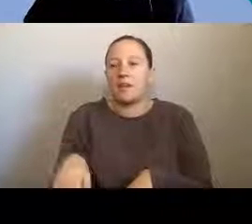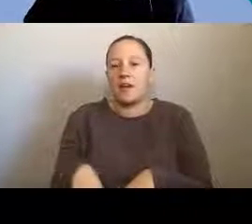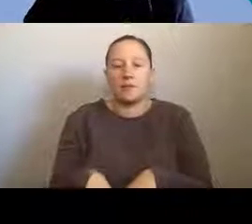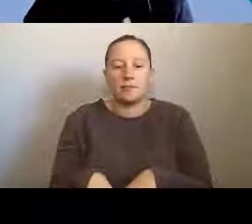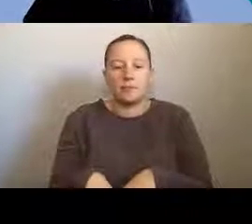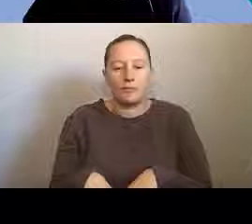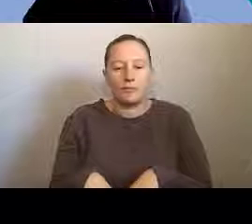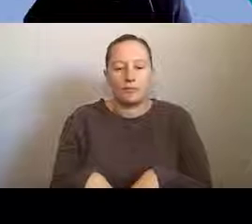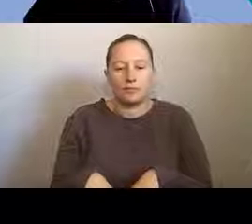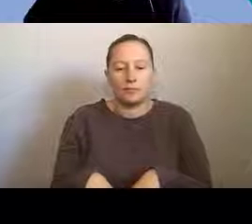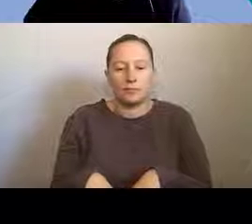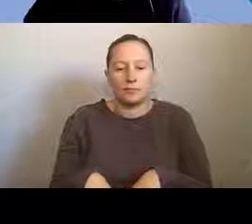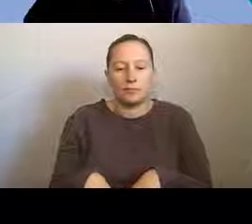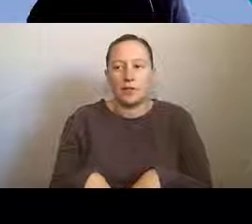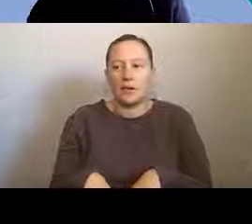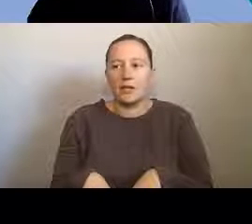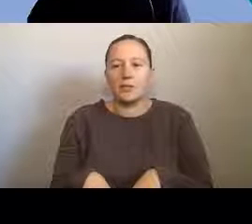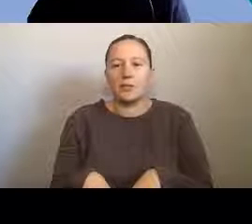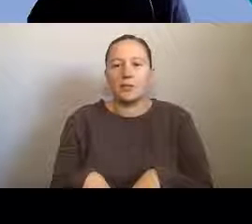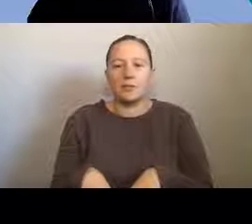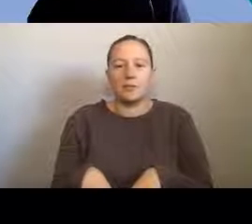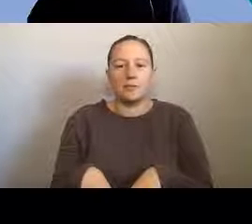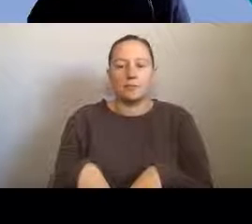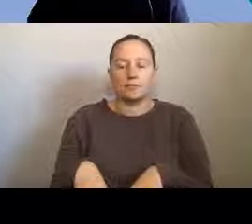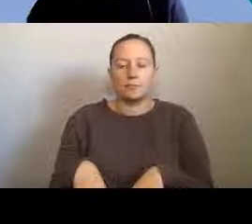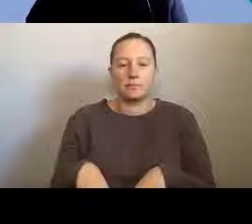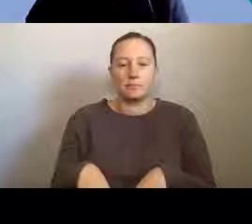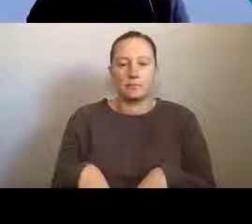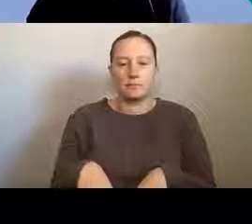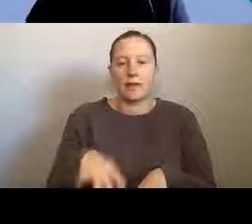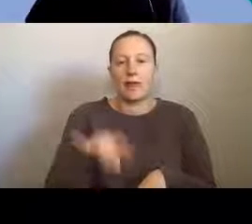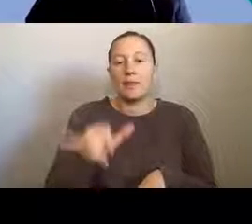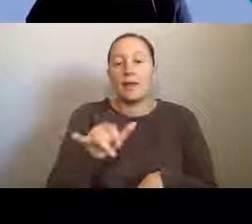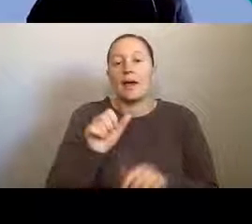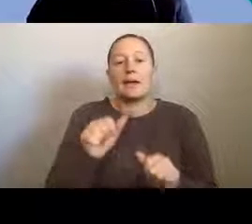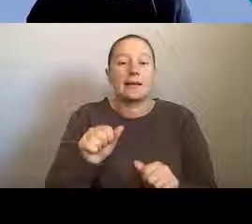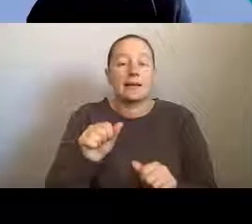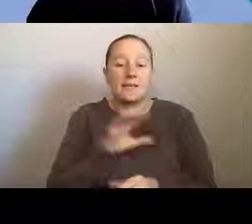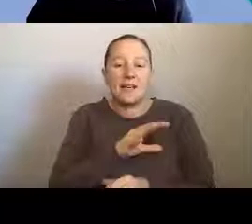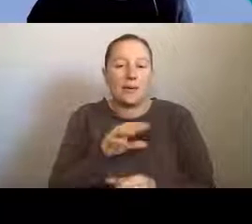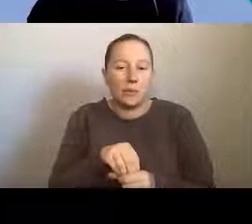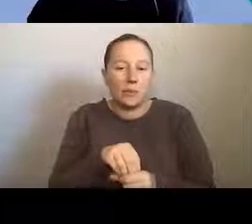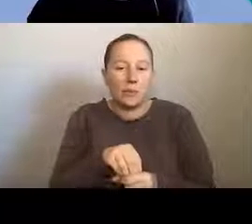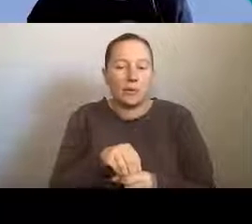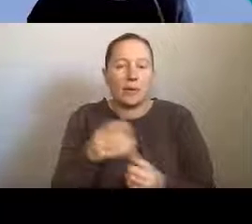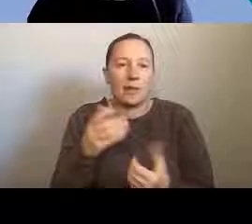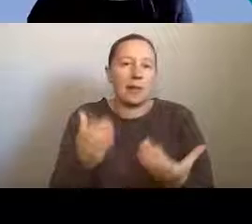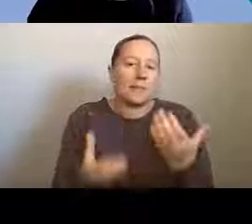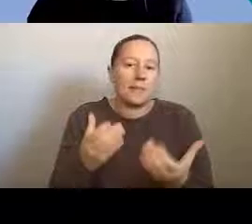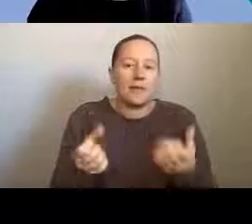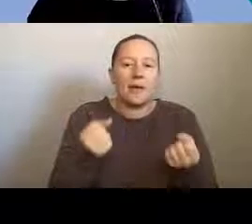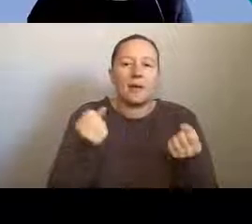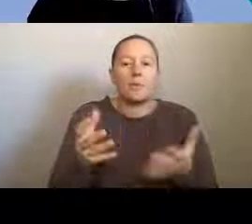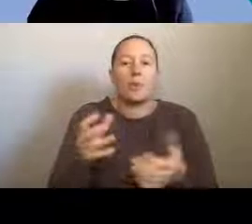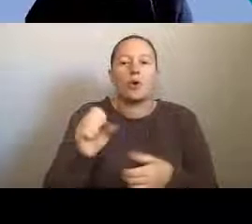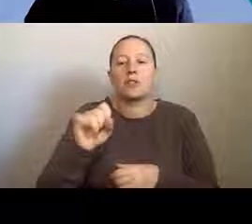And this can be relevant in the case of something like a multisite double-blind clinical study